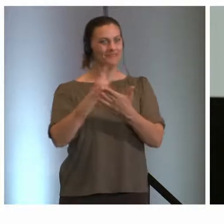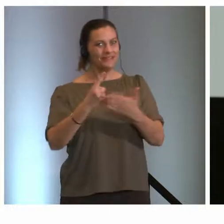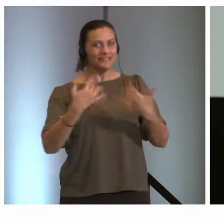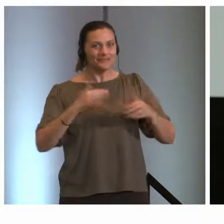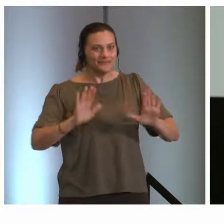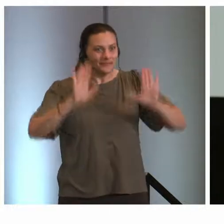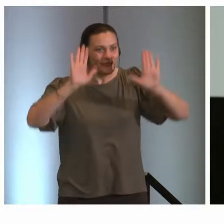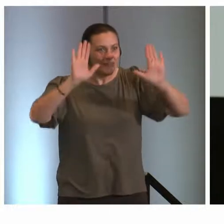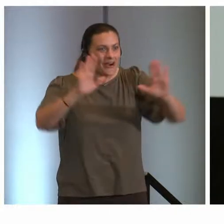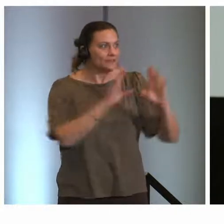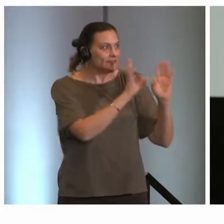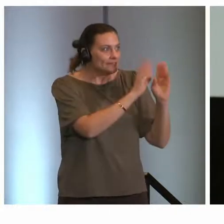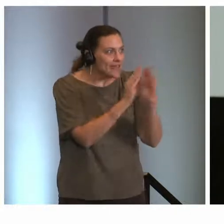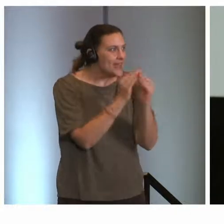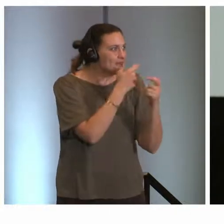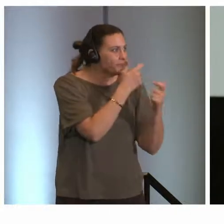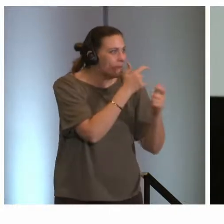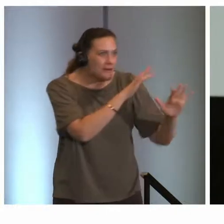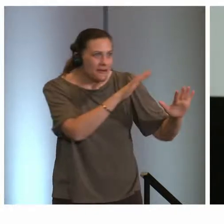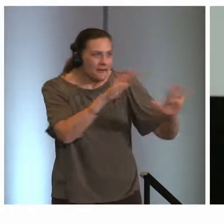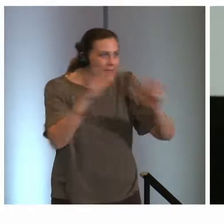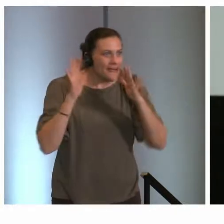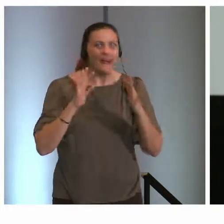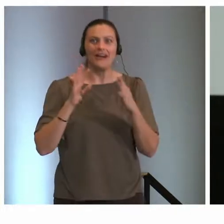filled with lots of great Sessions, catching up with old